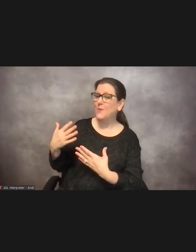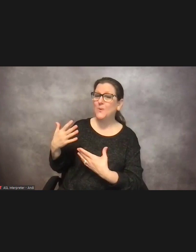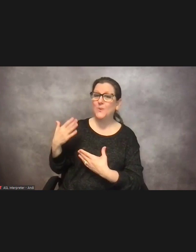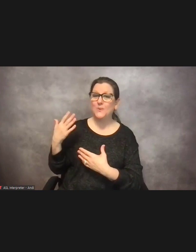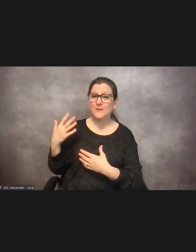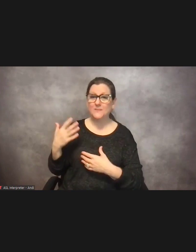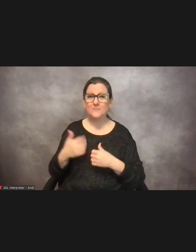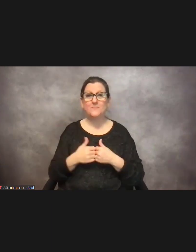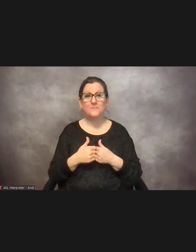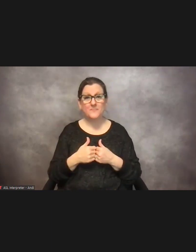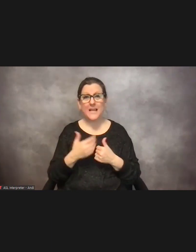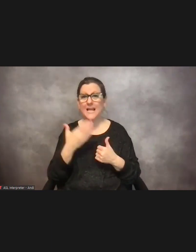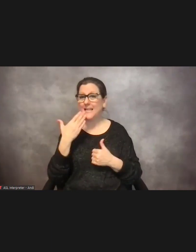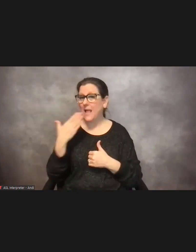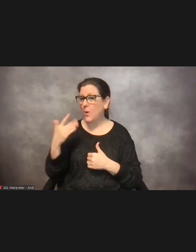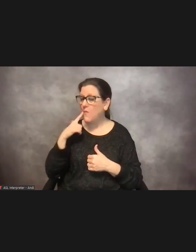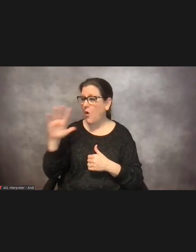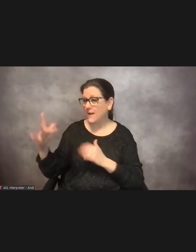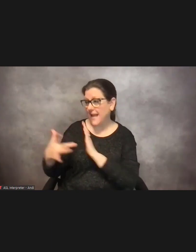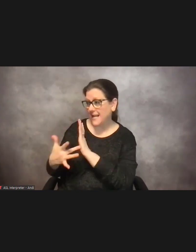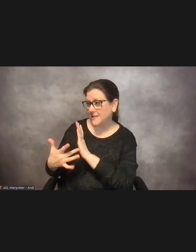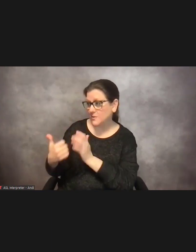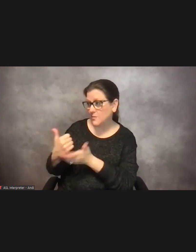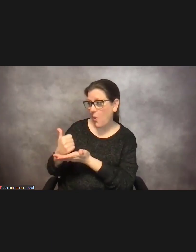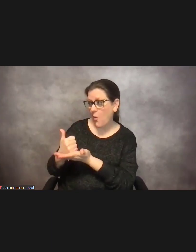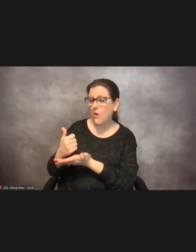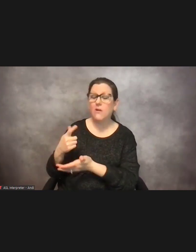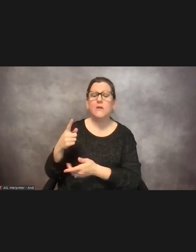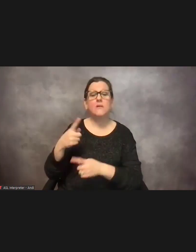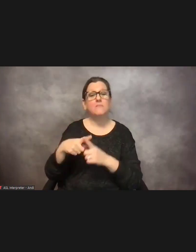thank you, Gunnar, for your technical support, and thank you